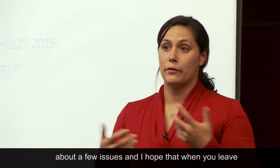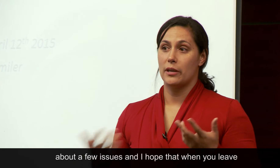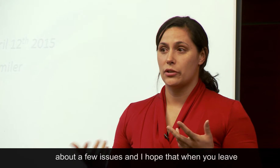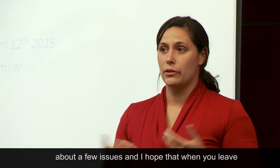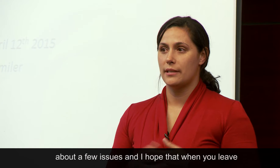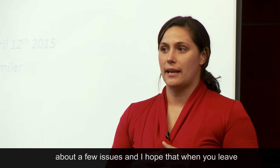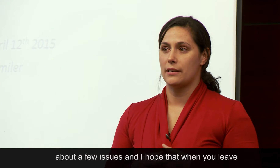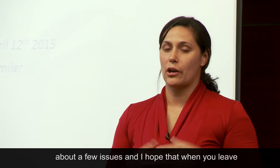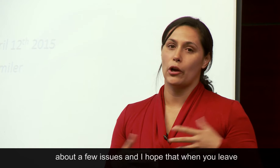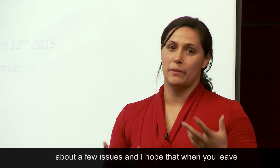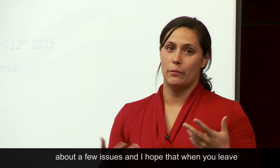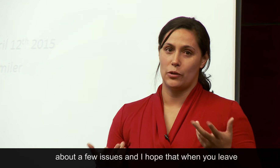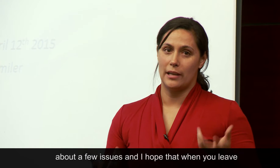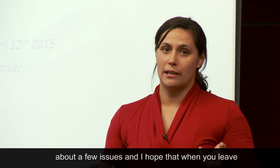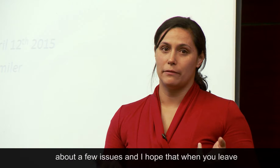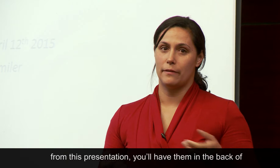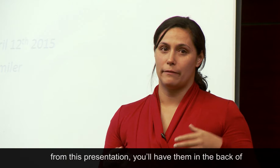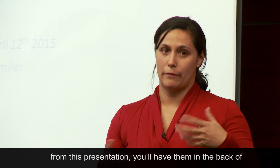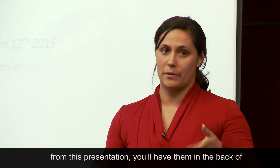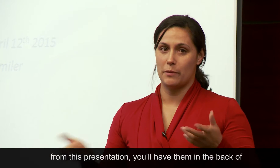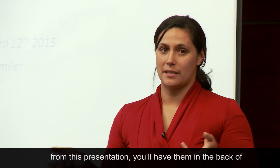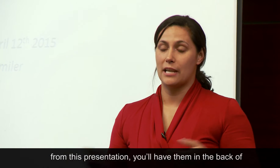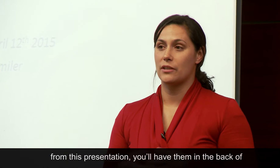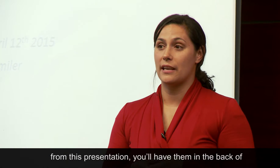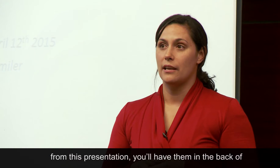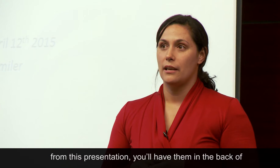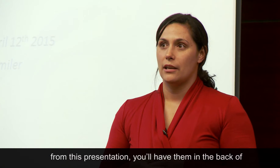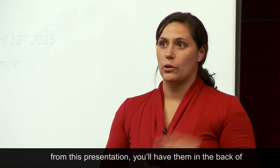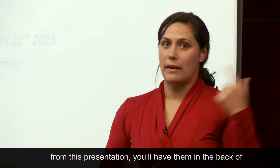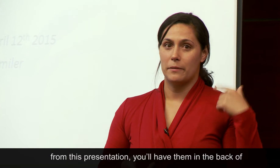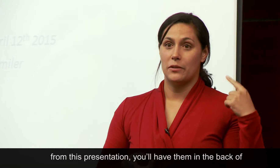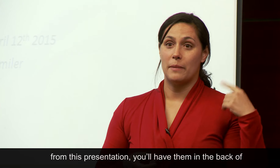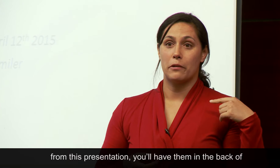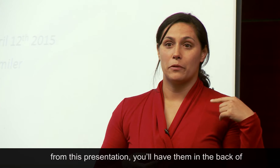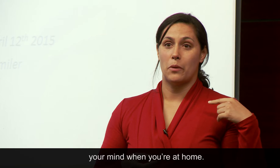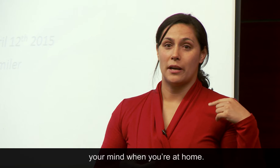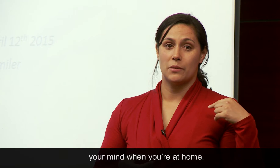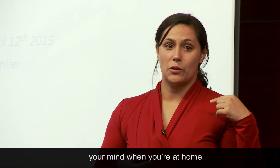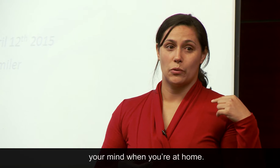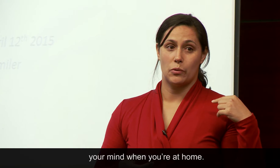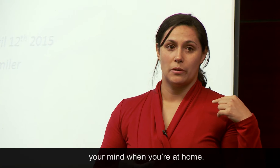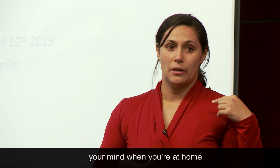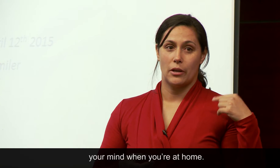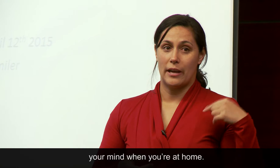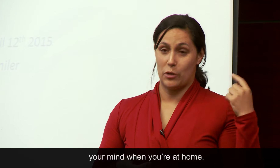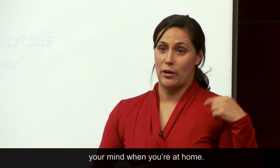a few issues and I hope that when you leave from this presentation, you’ll have them in the back of your mind when you’re at home.